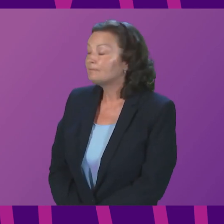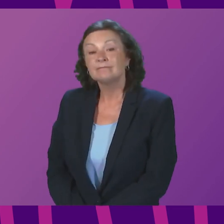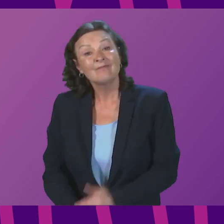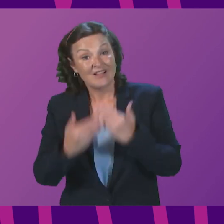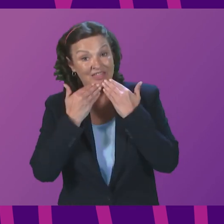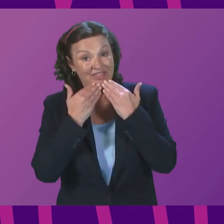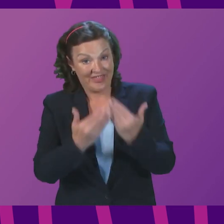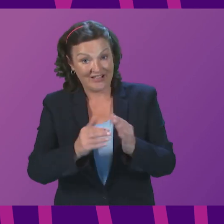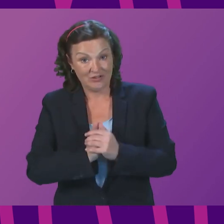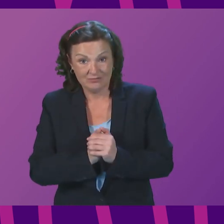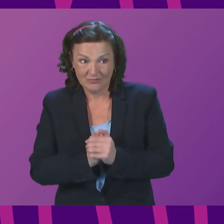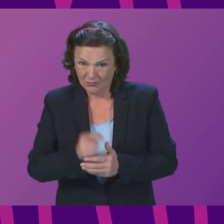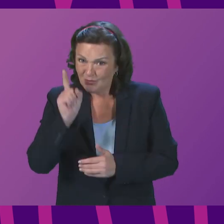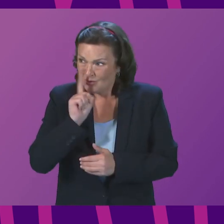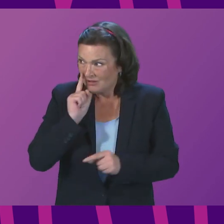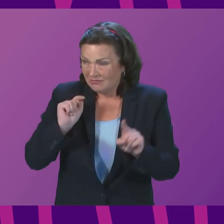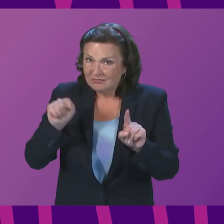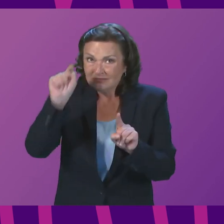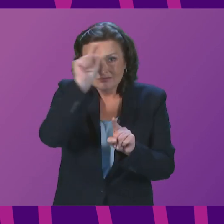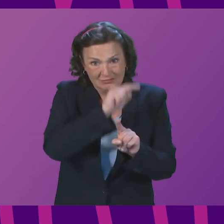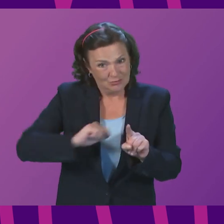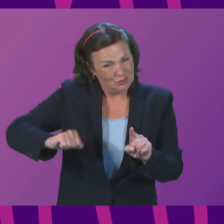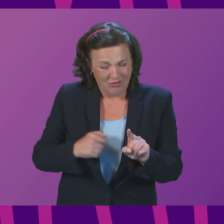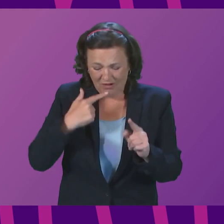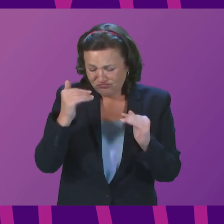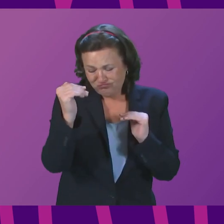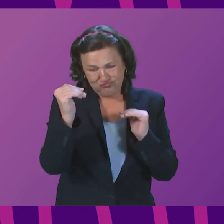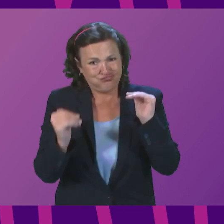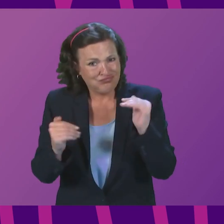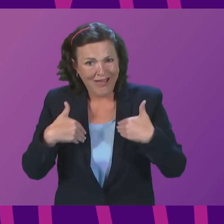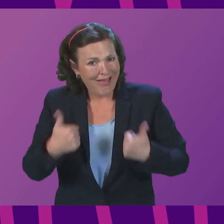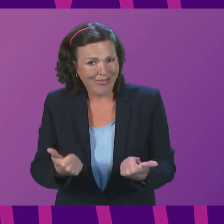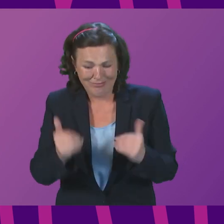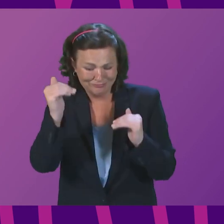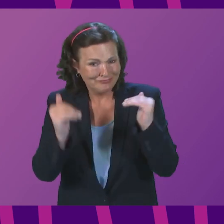Women across Scotland face the significant challenges of health inequalities on a daily basis.